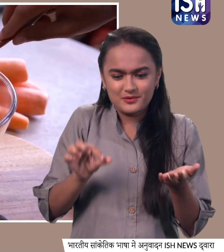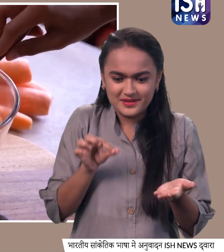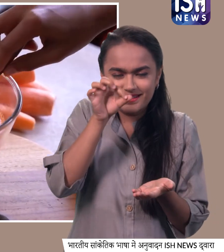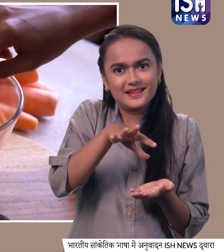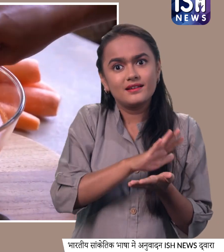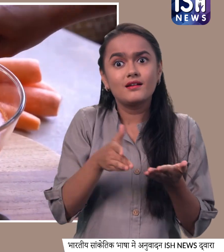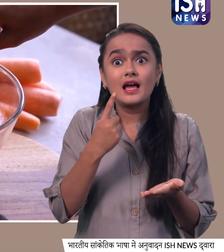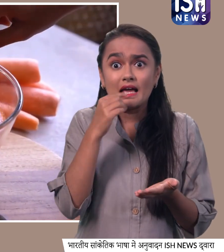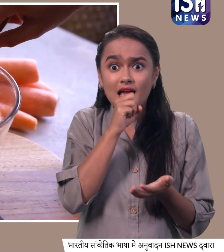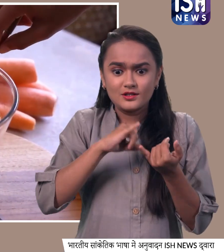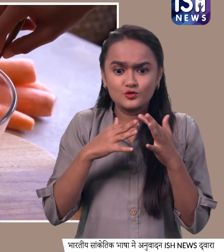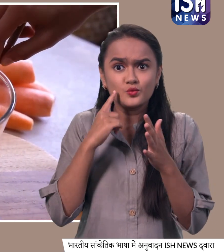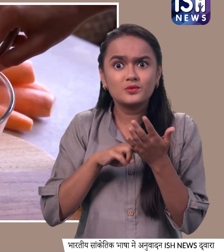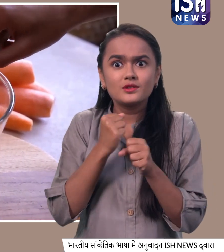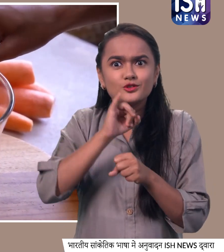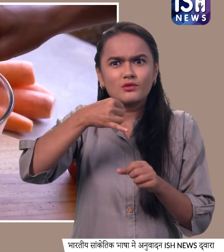Now our Carrot Swings juice is ready!